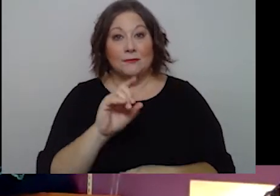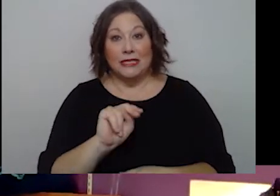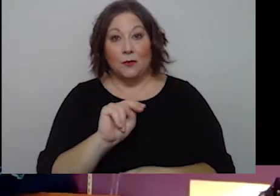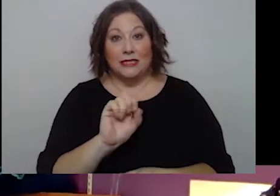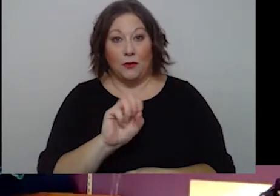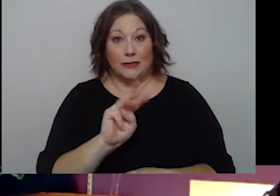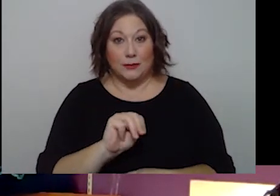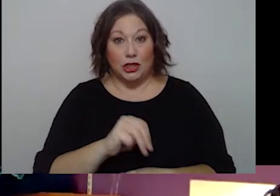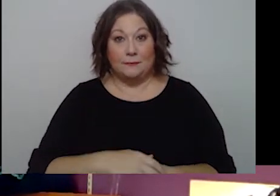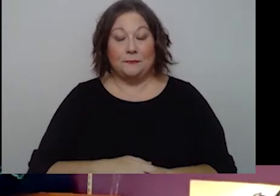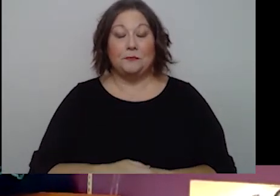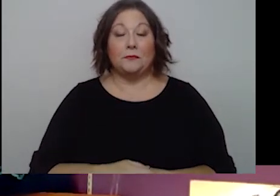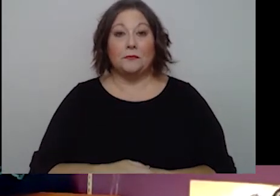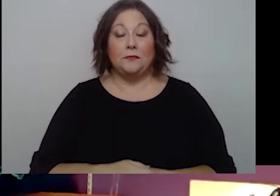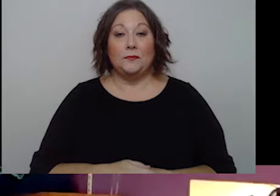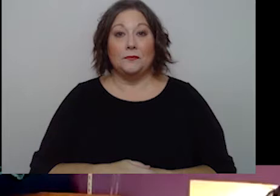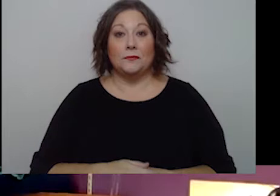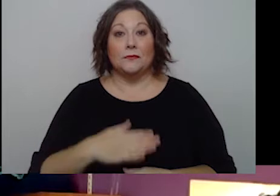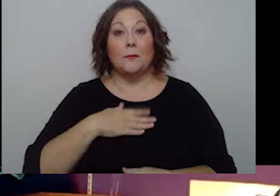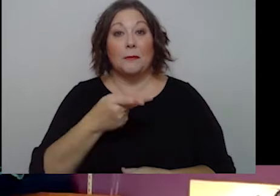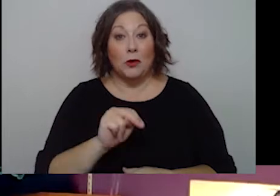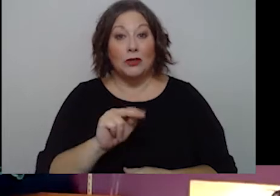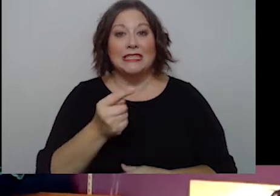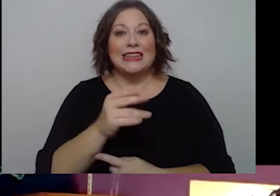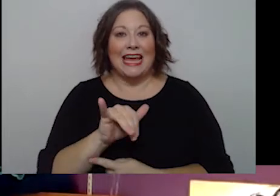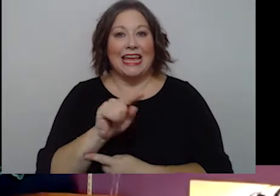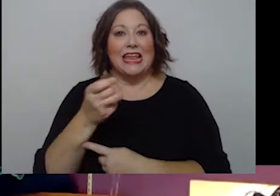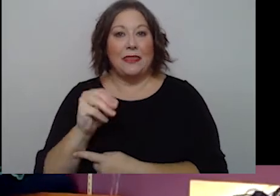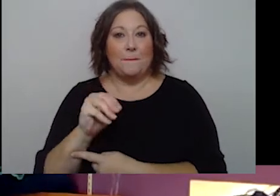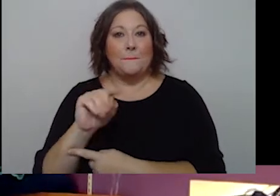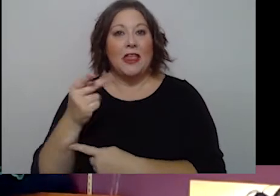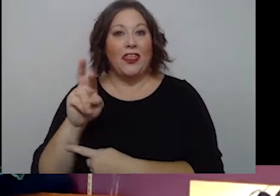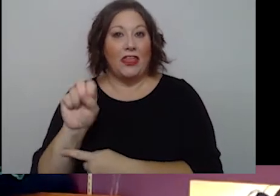Disability Network Southwest Michigan. My pronouns are they, them and theirs,